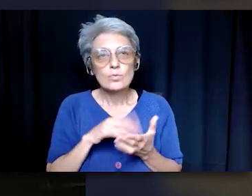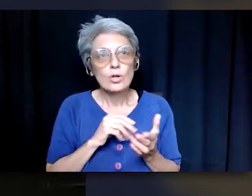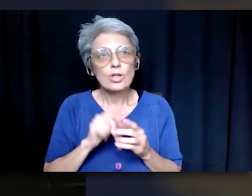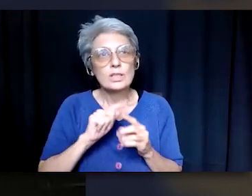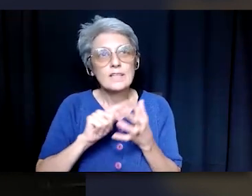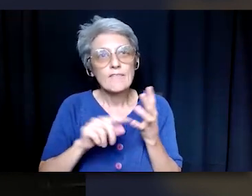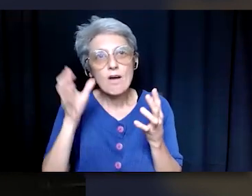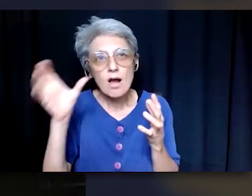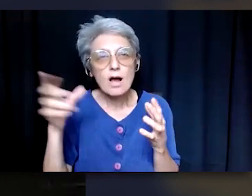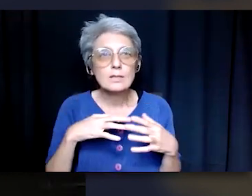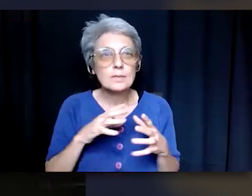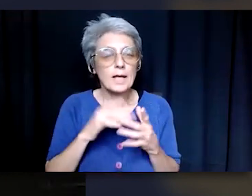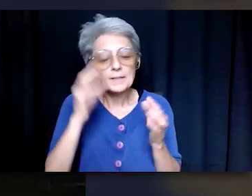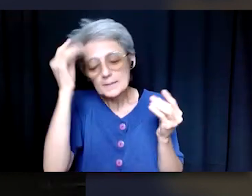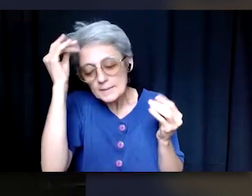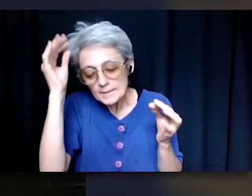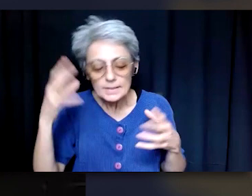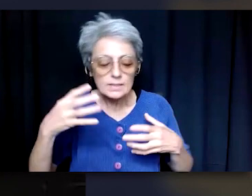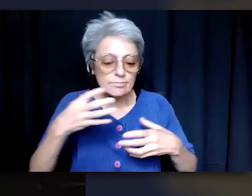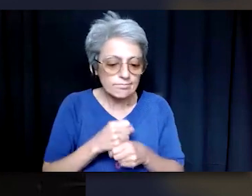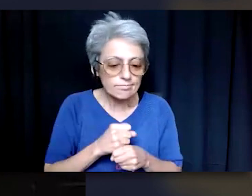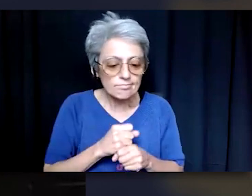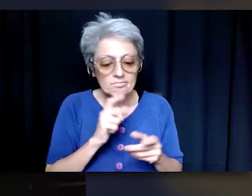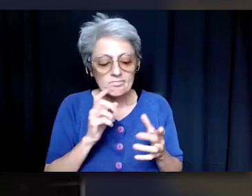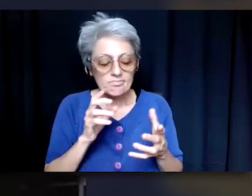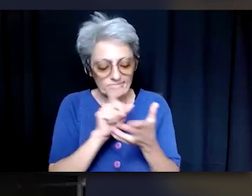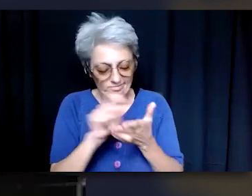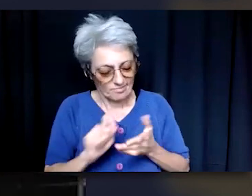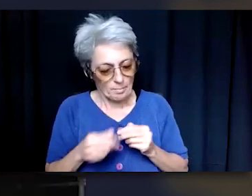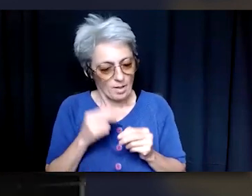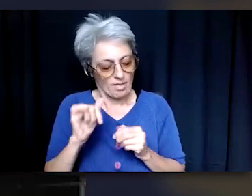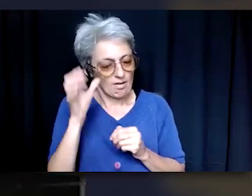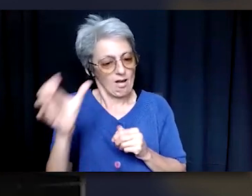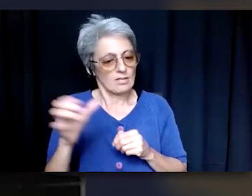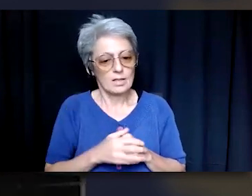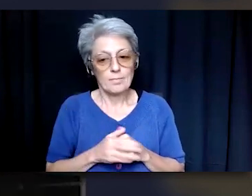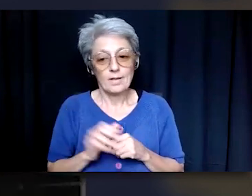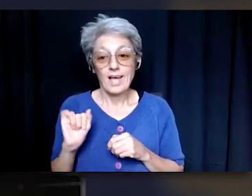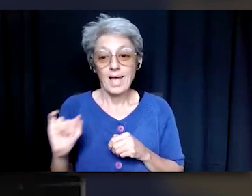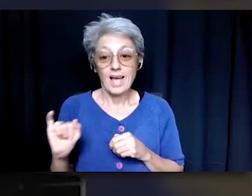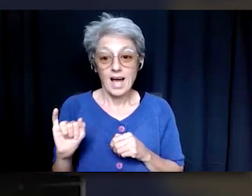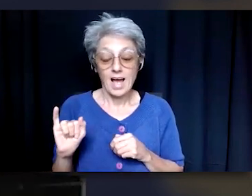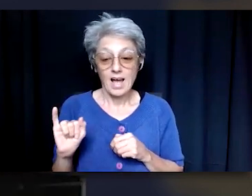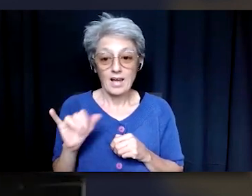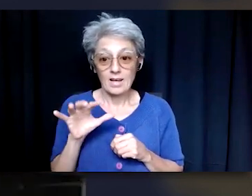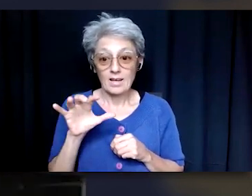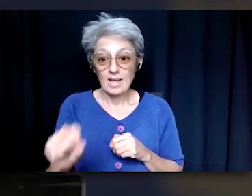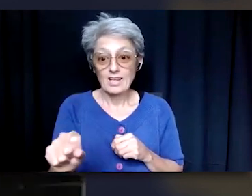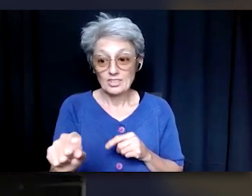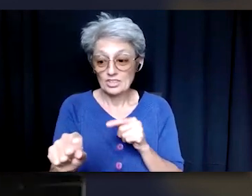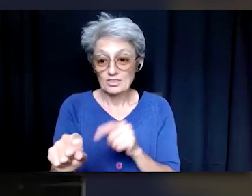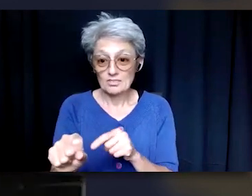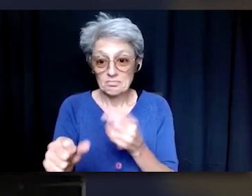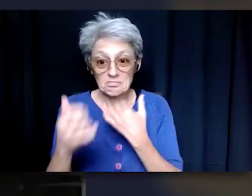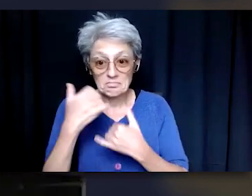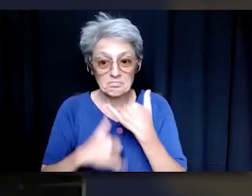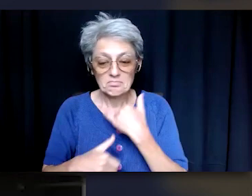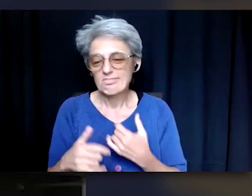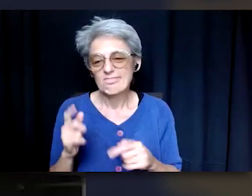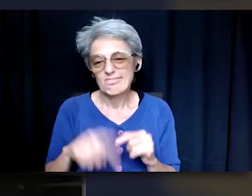the AI detectors really can’t pull that out effectively right now. The numbers are not good,